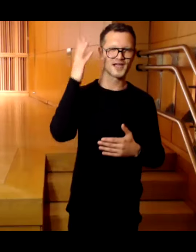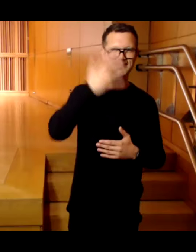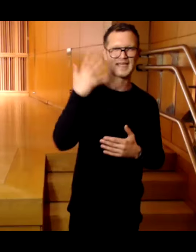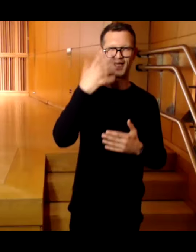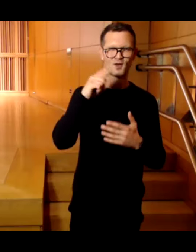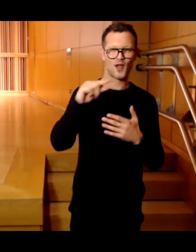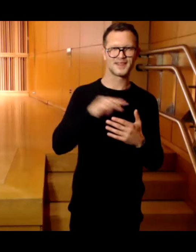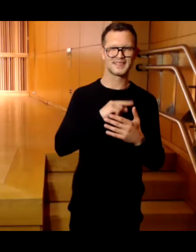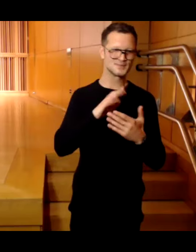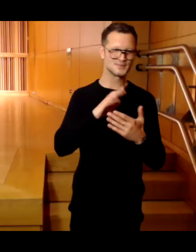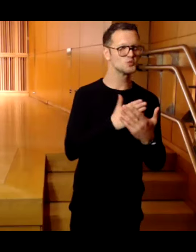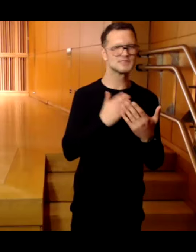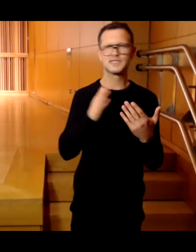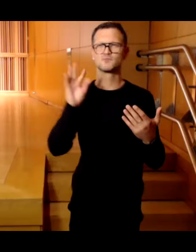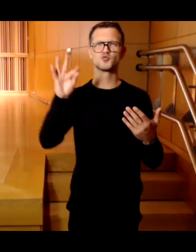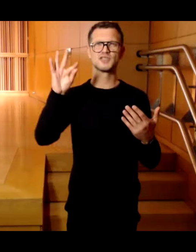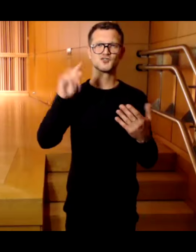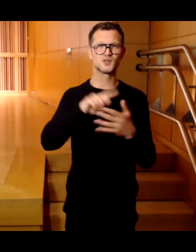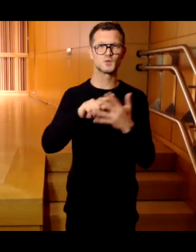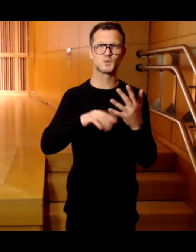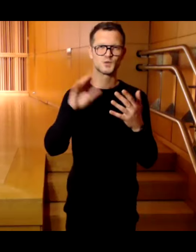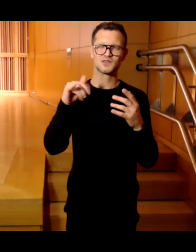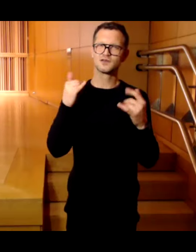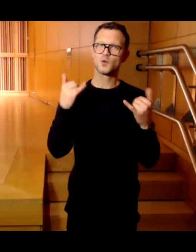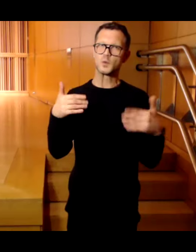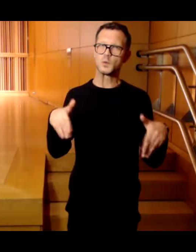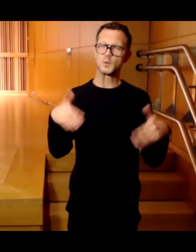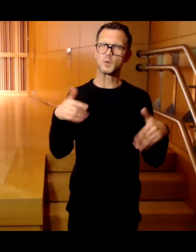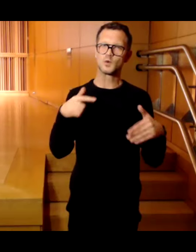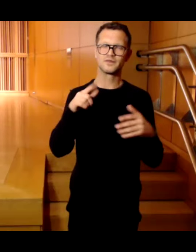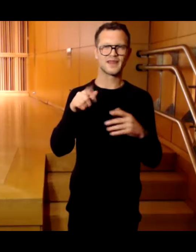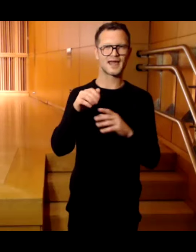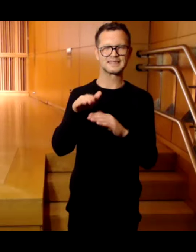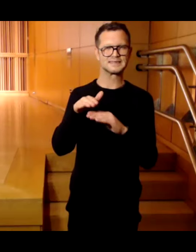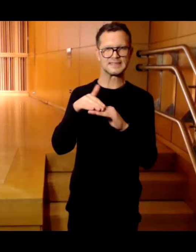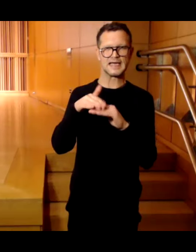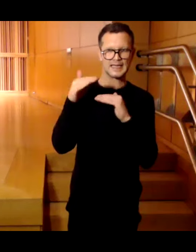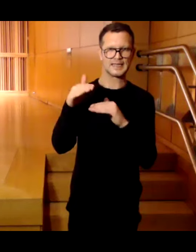highly flattened and mechanistic understanding of the role of black religious life in the civil rights struggle.